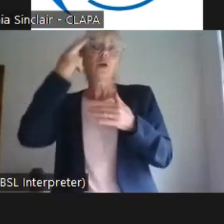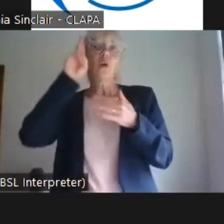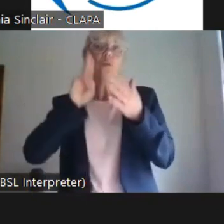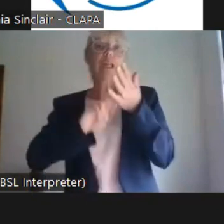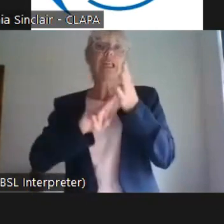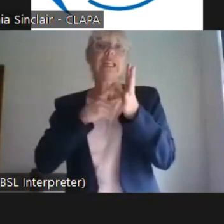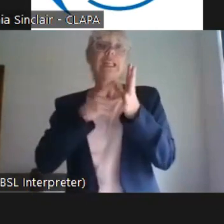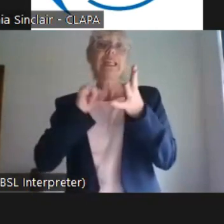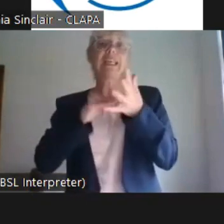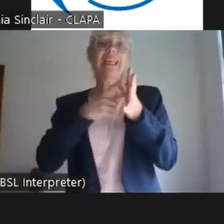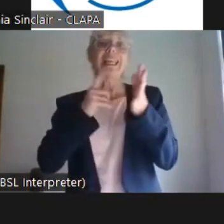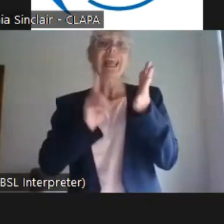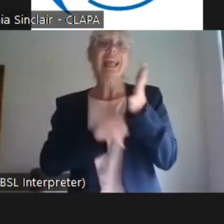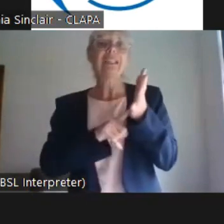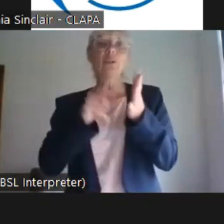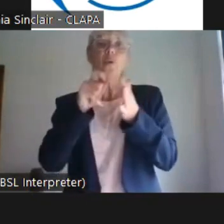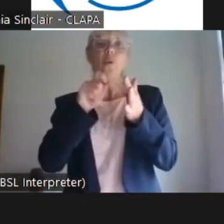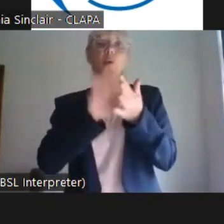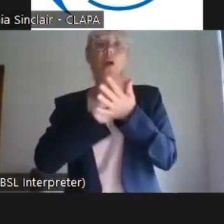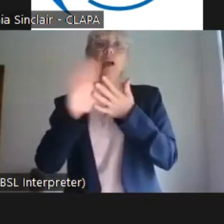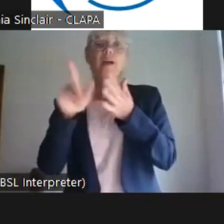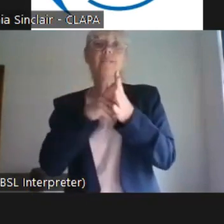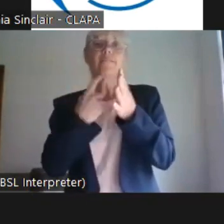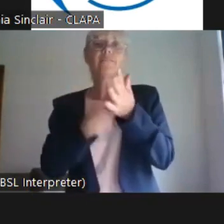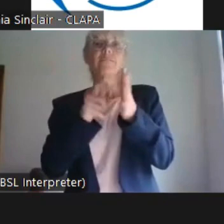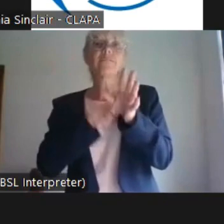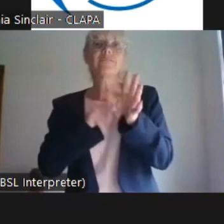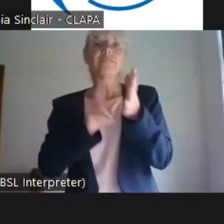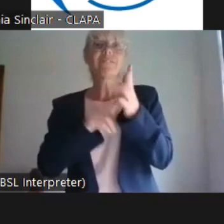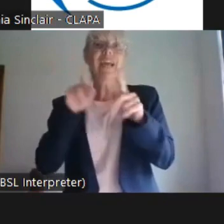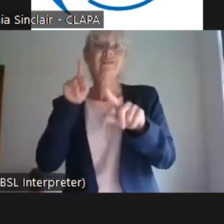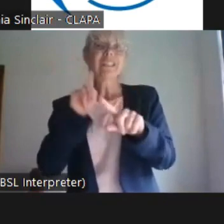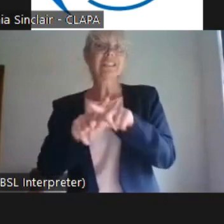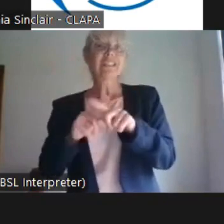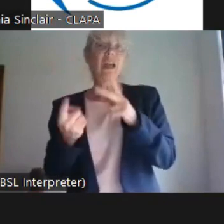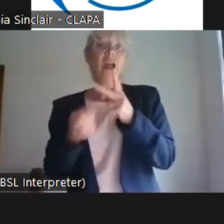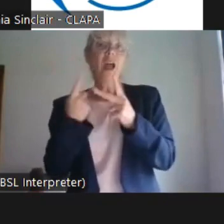um and there are other factors so there are factors such as inflammation in